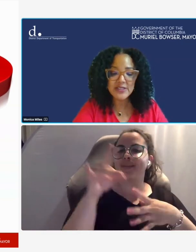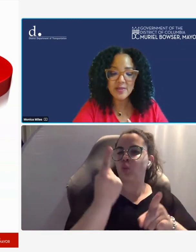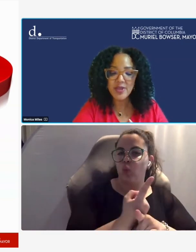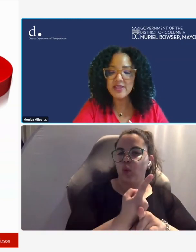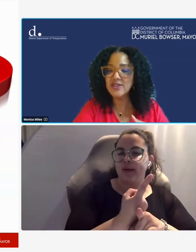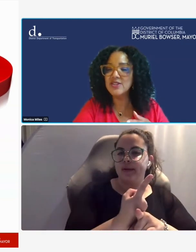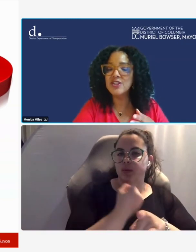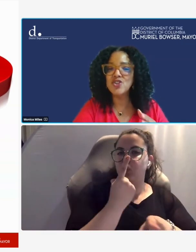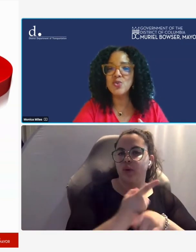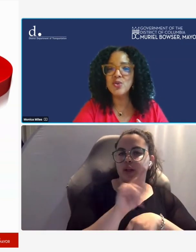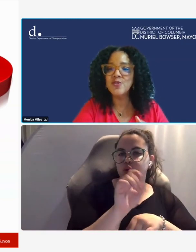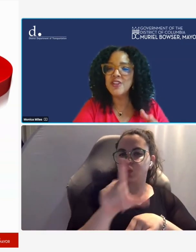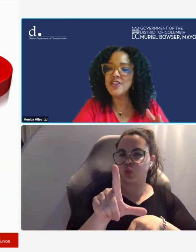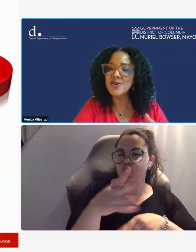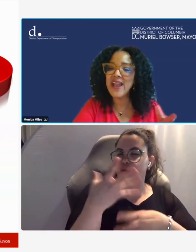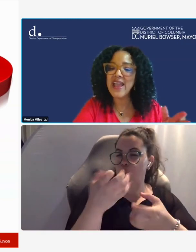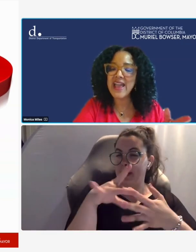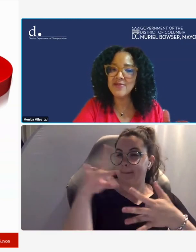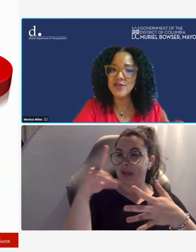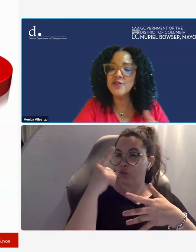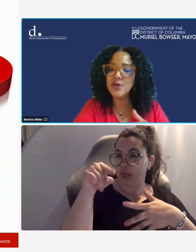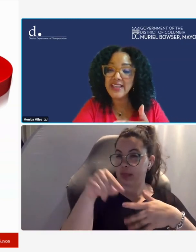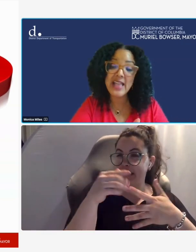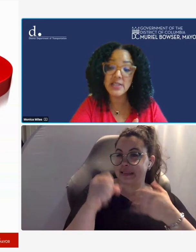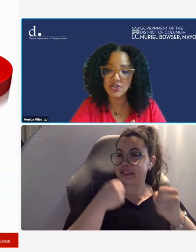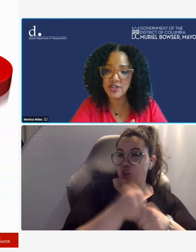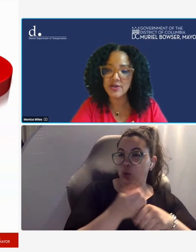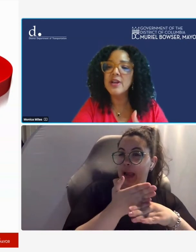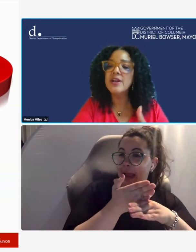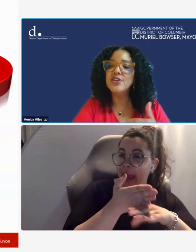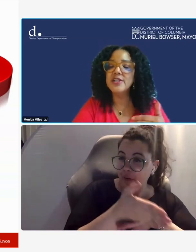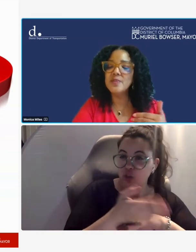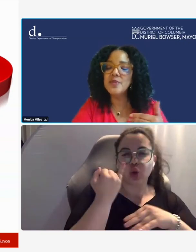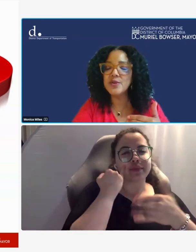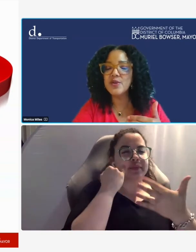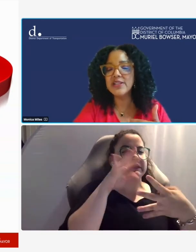pick the tool for the year after if you're in a calendar year you're going to you're going to